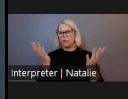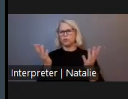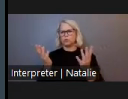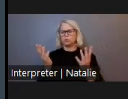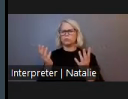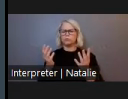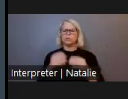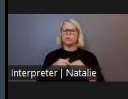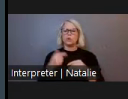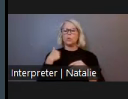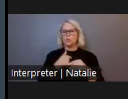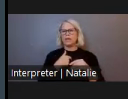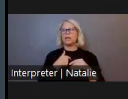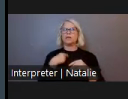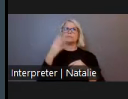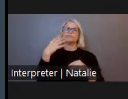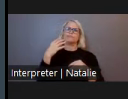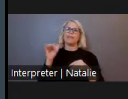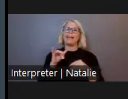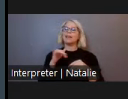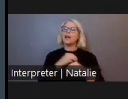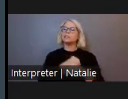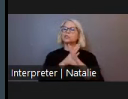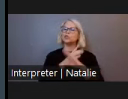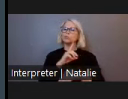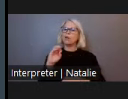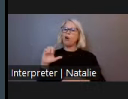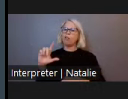We recorded them, like a resume call.